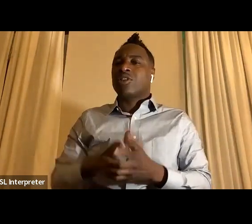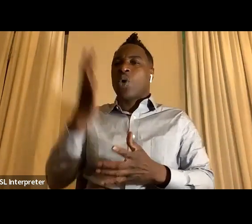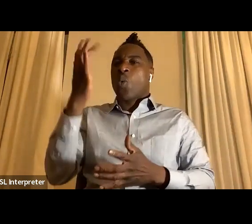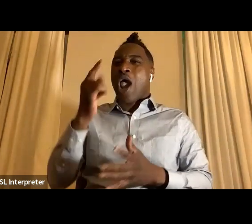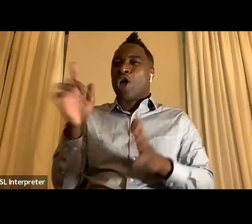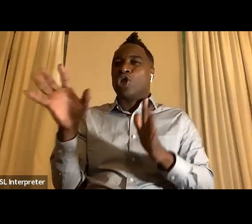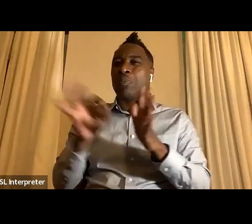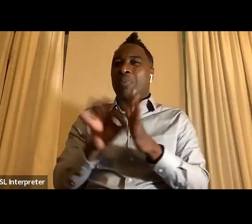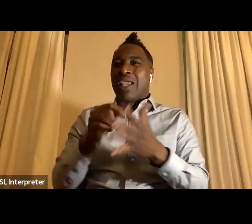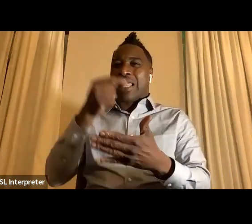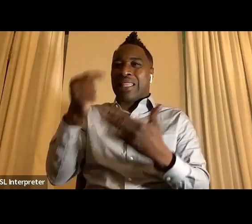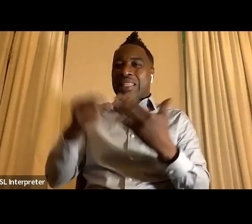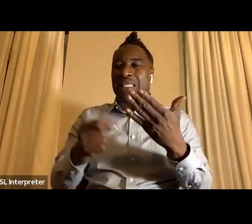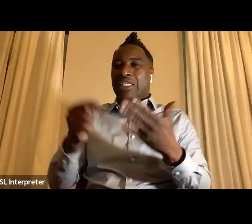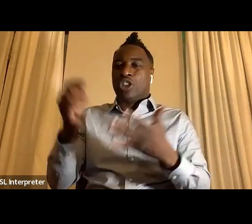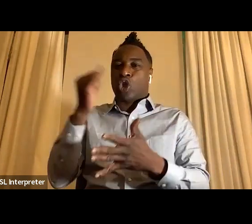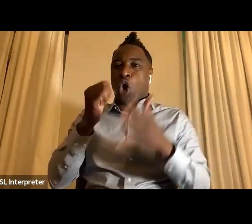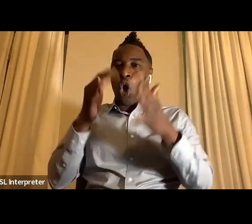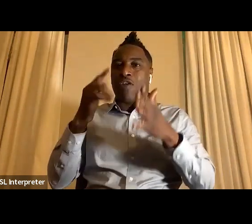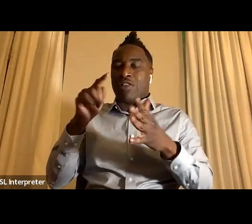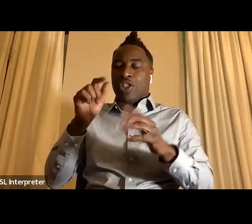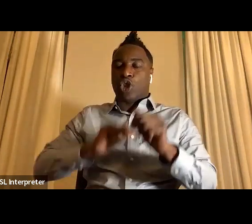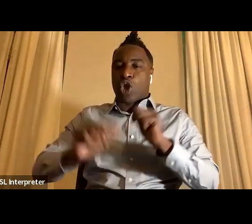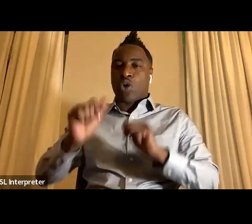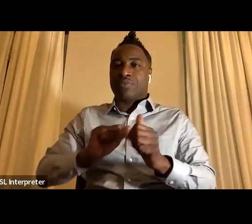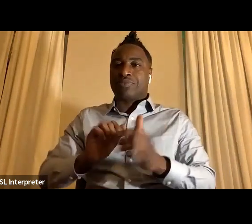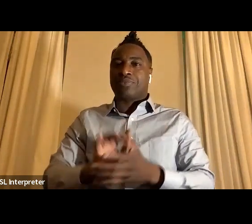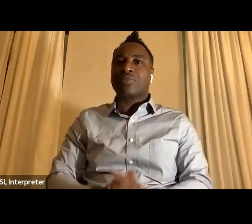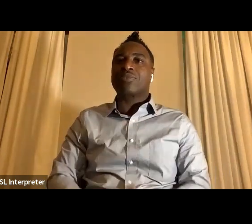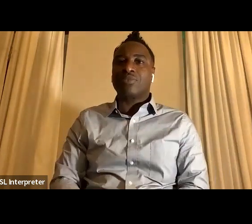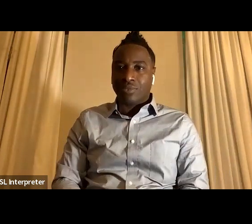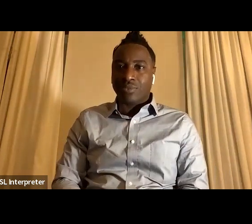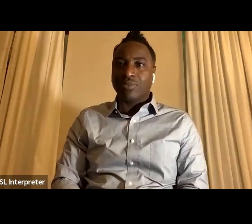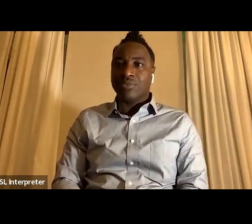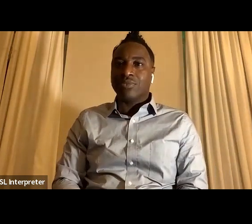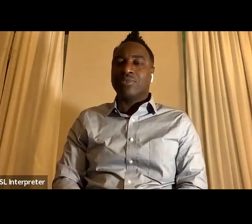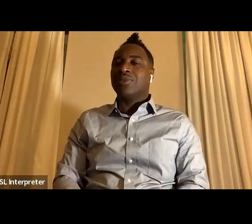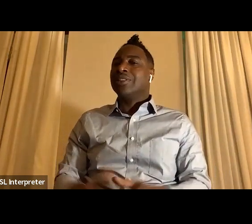So the entire vision for the show, when I was coming about for it,